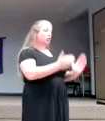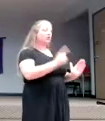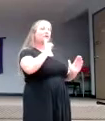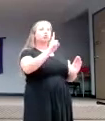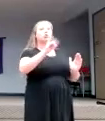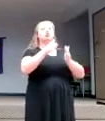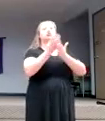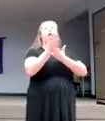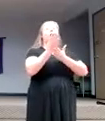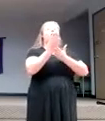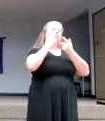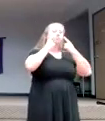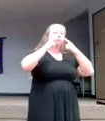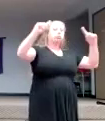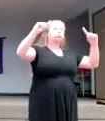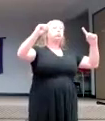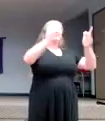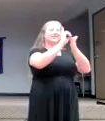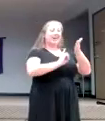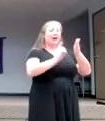successful through design and through construction.